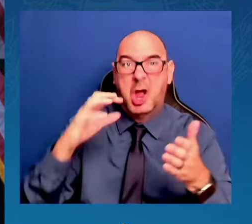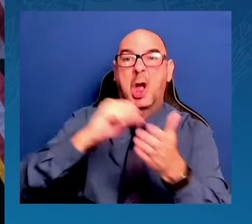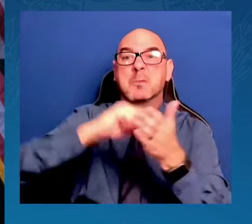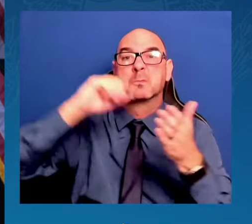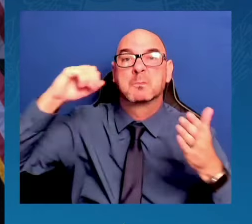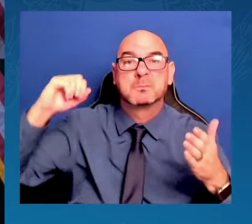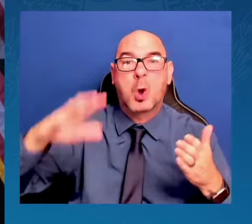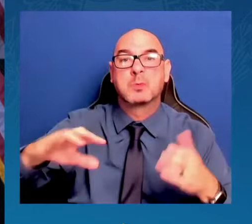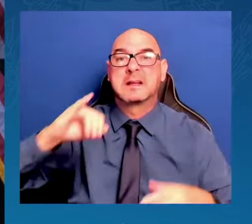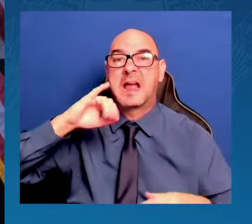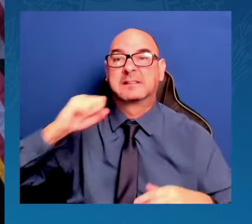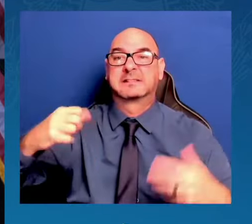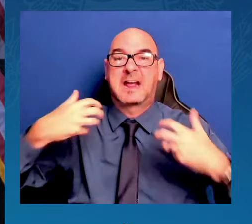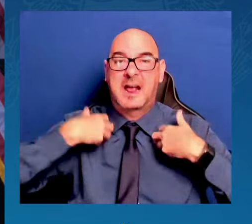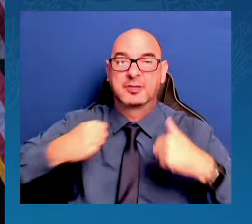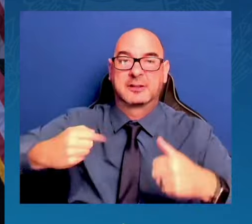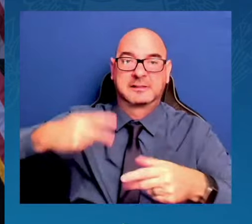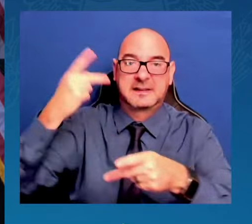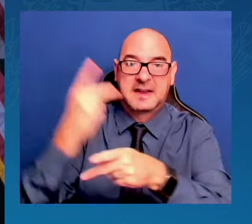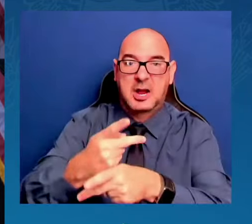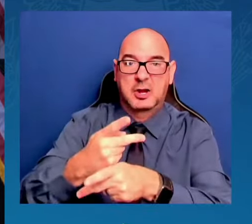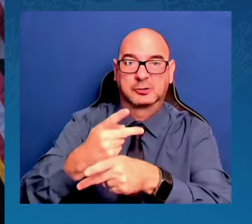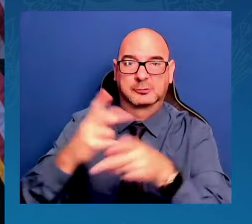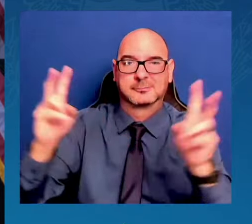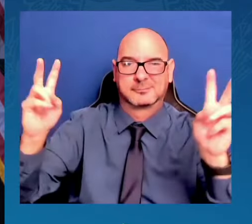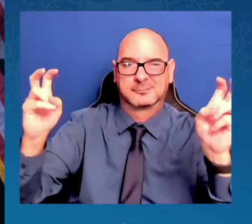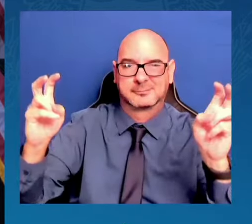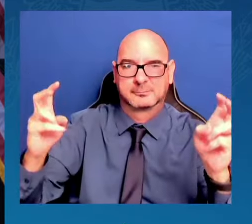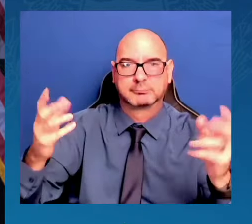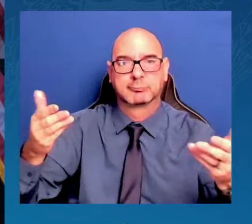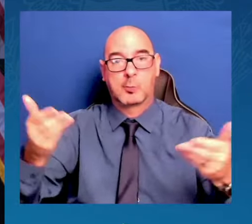Welcome and thank you, Vice President Kamala Harris.